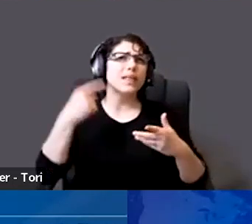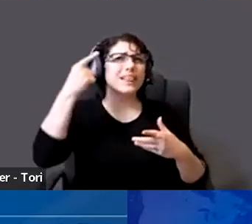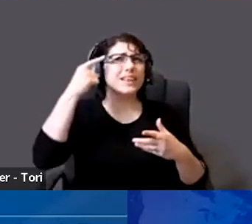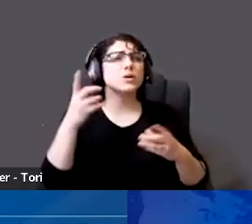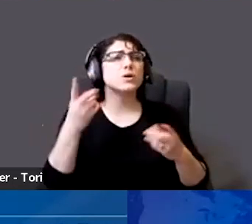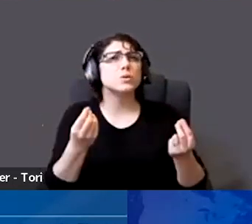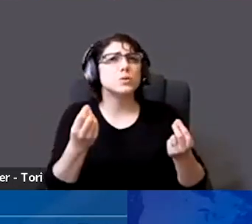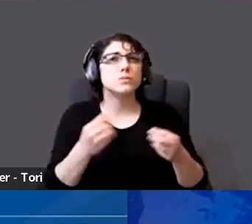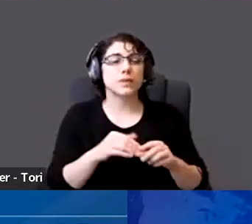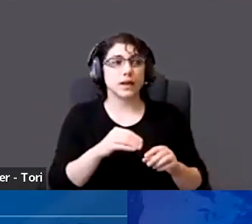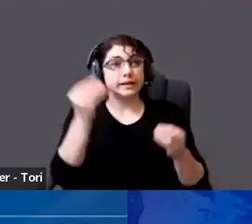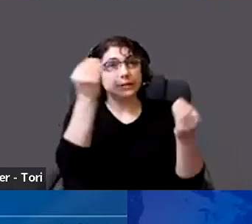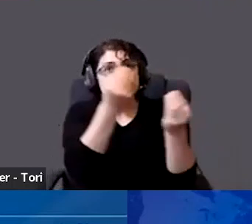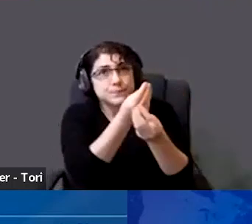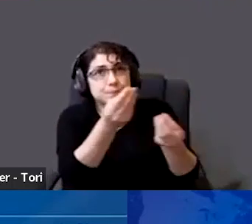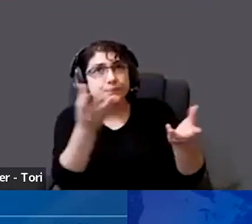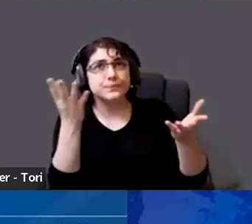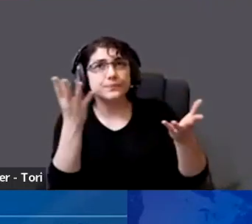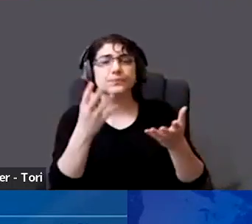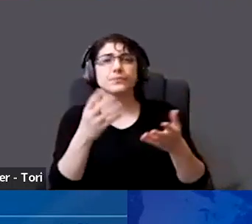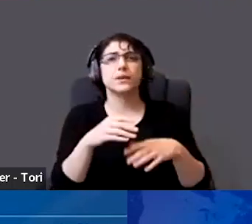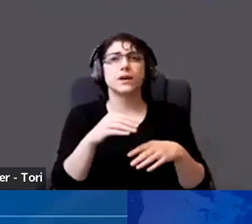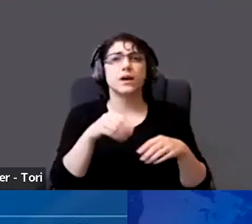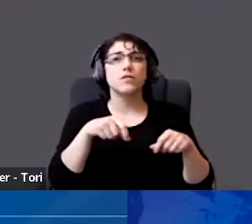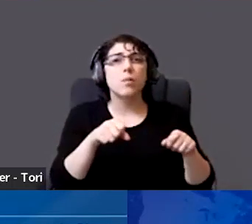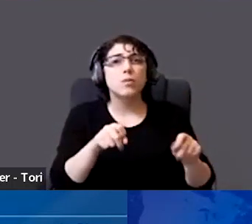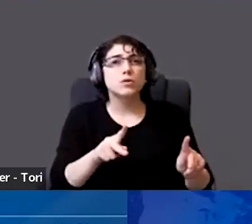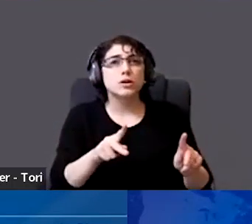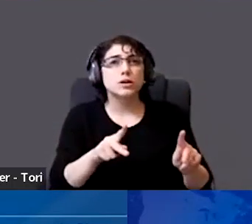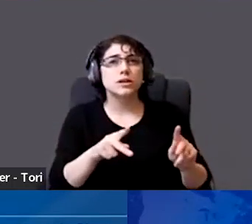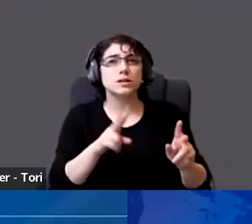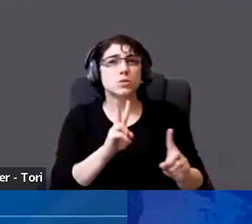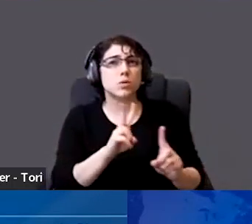of the opportunity to apply to the two new workgroups.